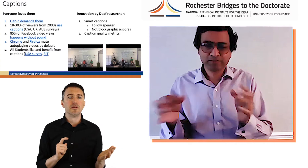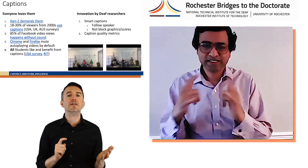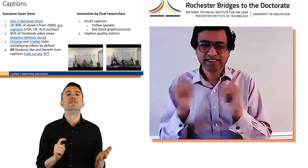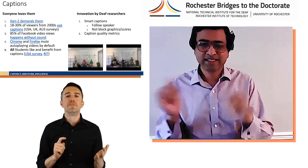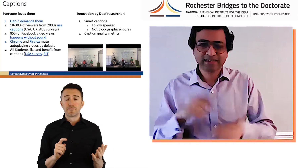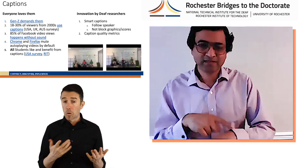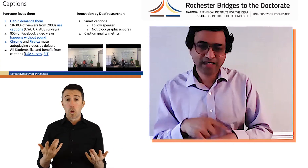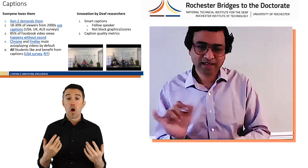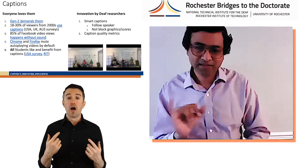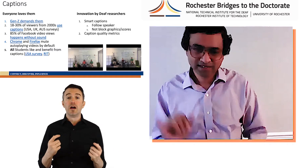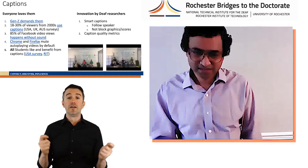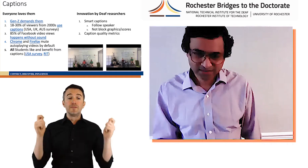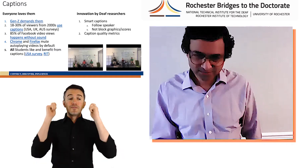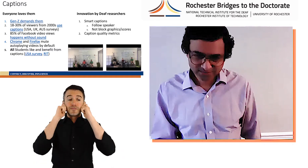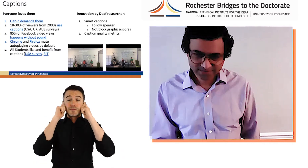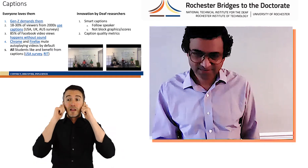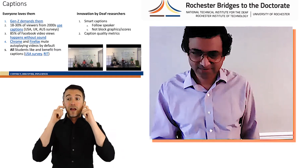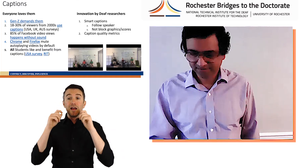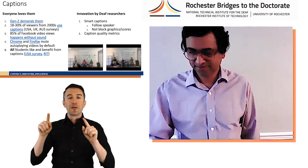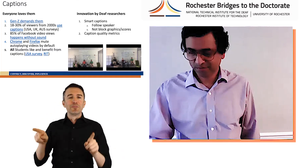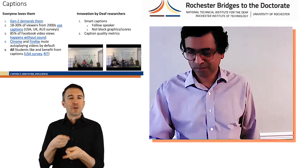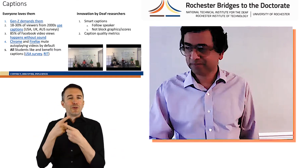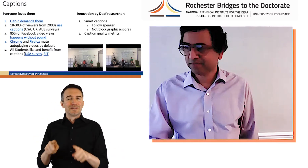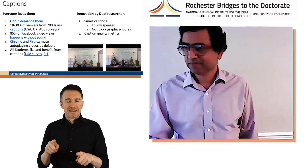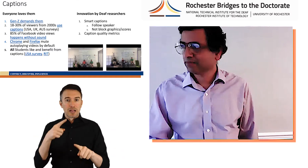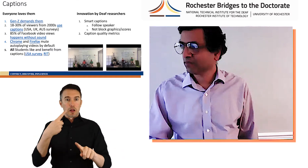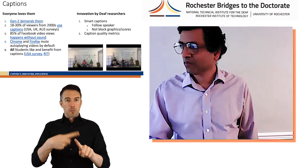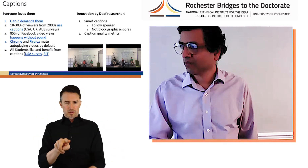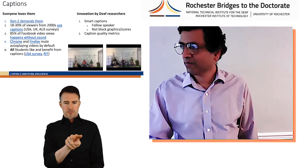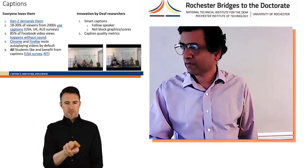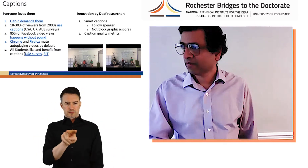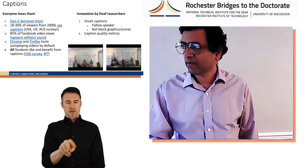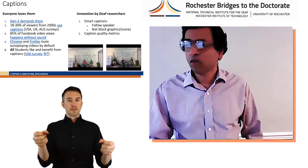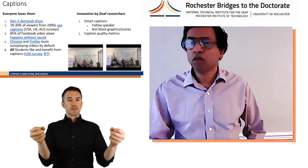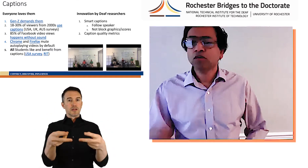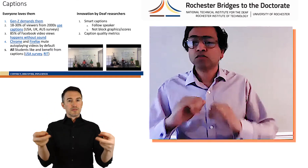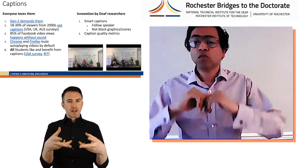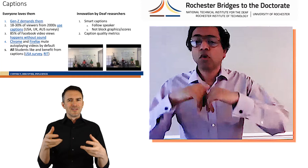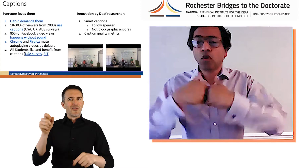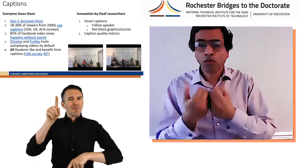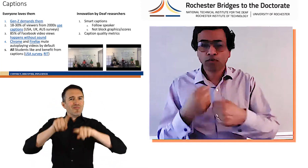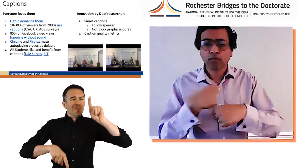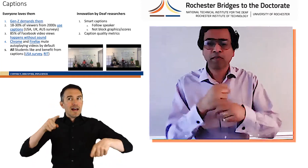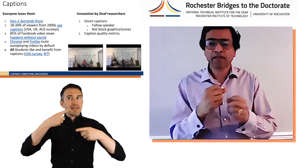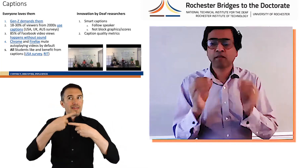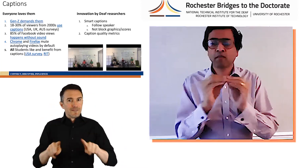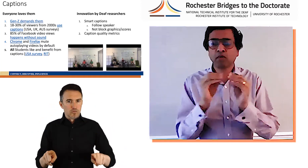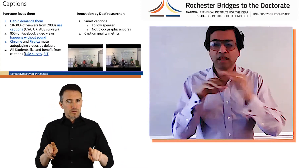and the captions at the same time or like to listen to what is being said and read the captions at the same time.